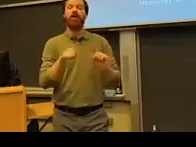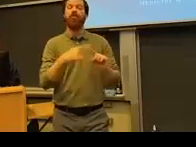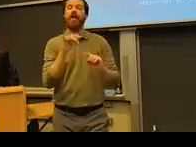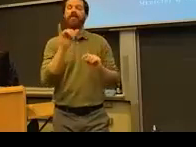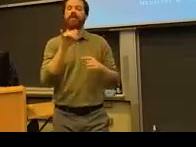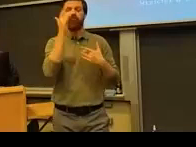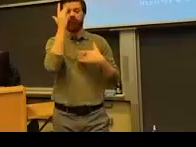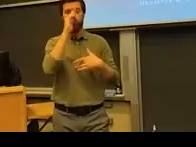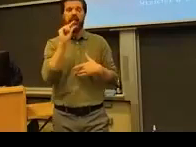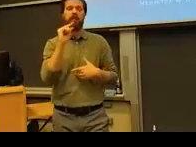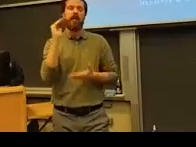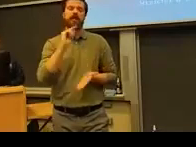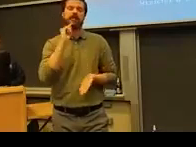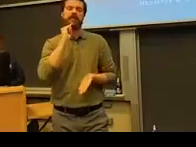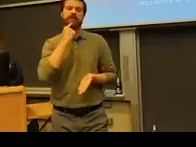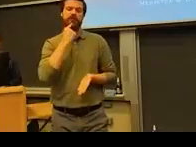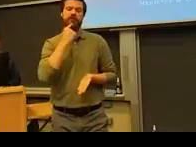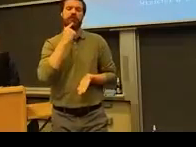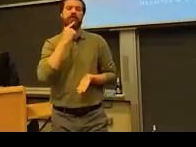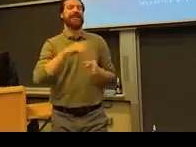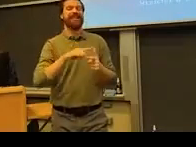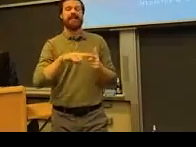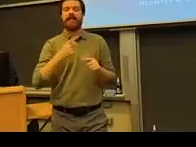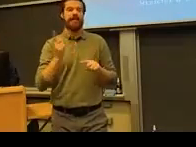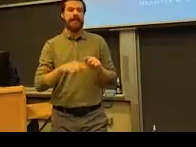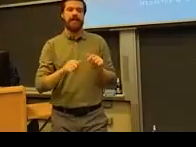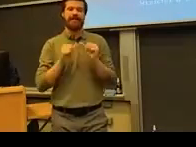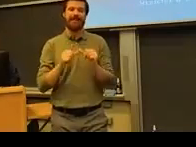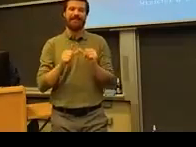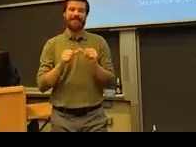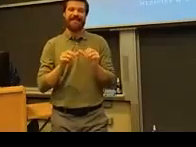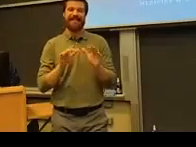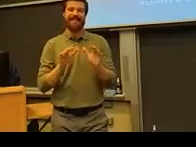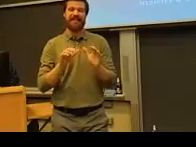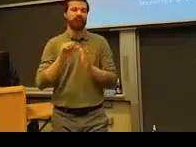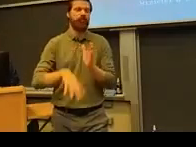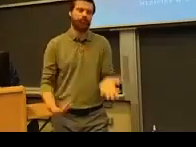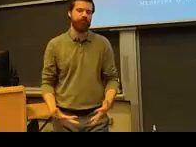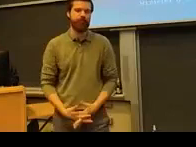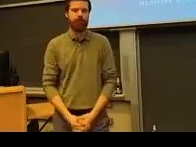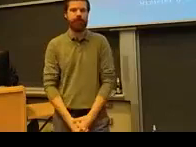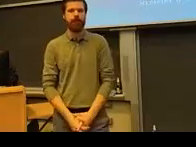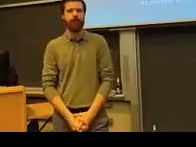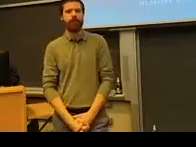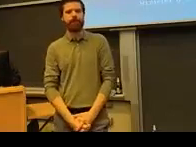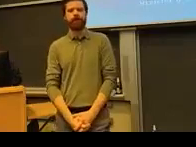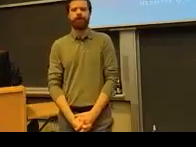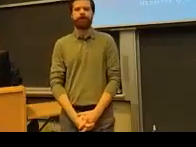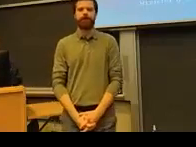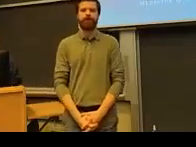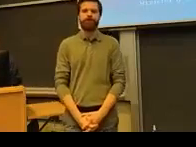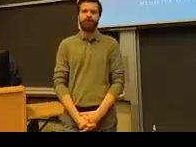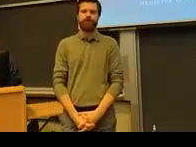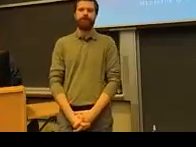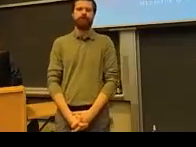severe and not been able to maintain a stay in the hospital our other um substantial challenge